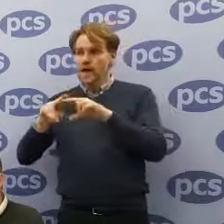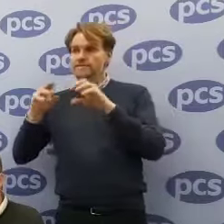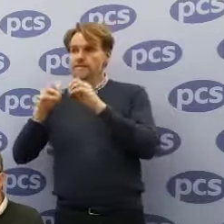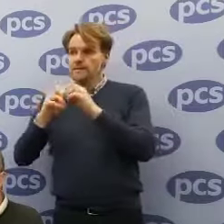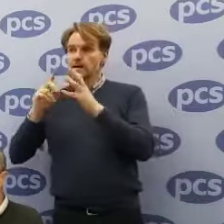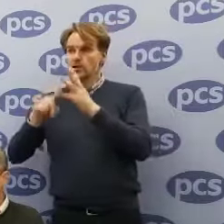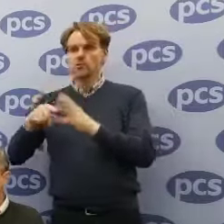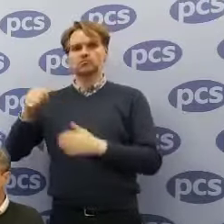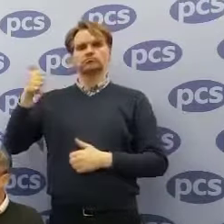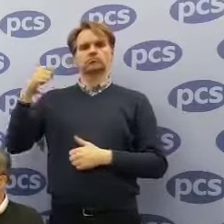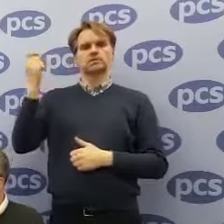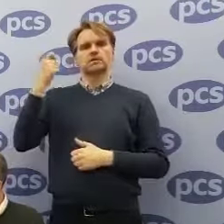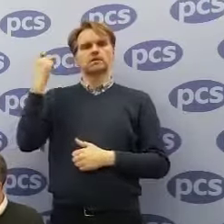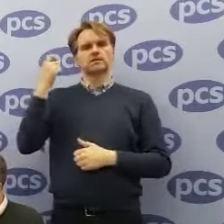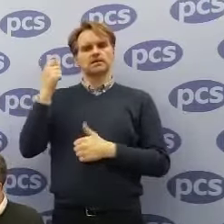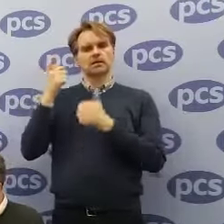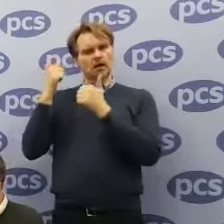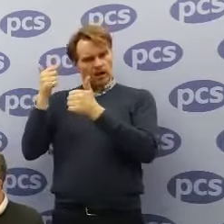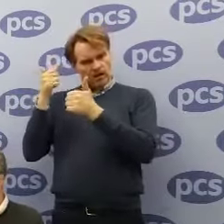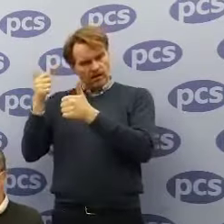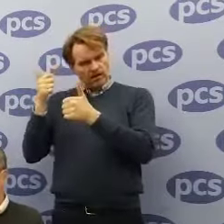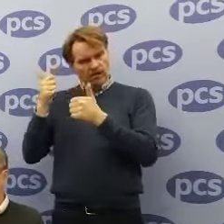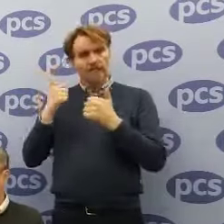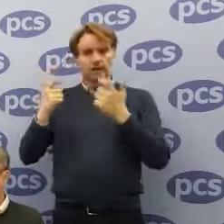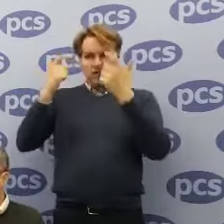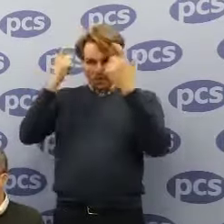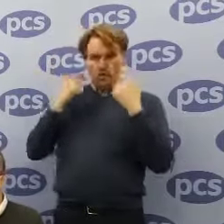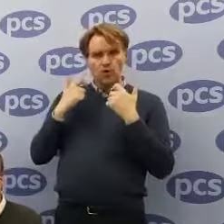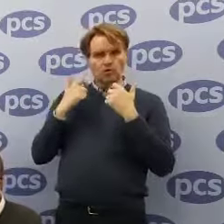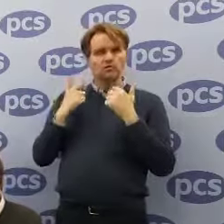welcomed because the court has found that they discriminated against people